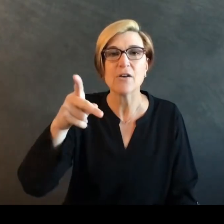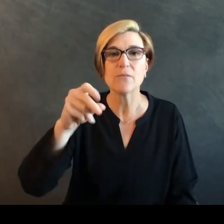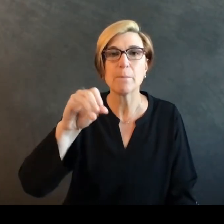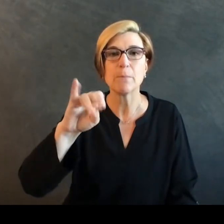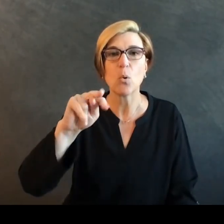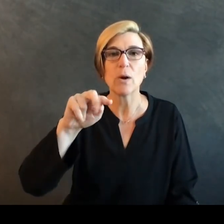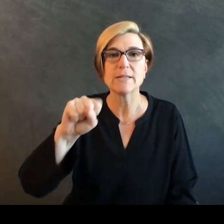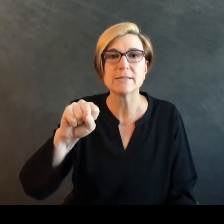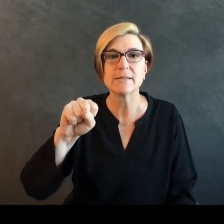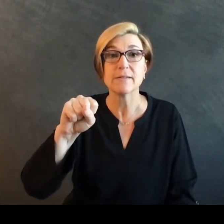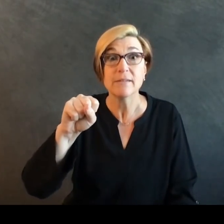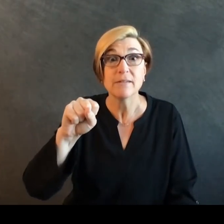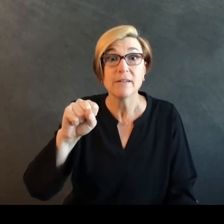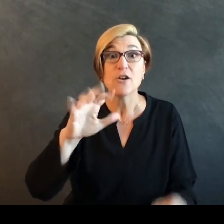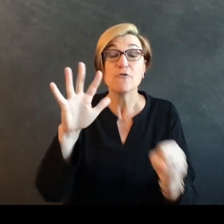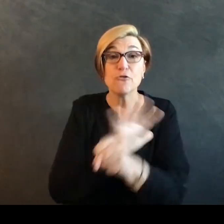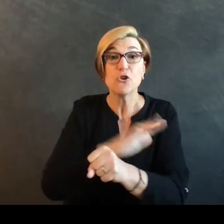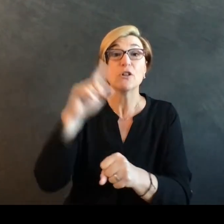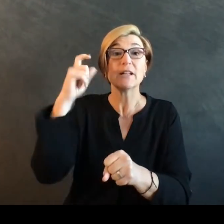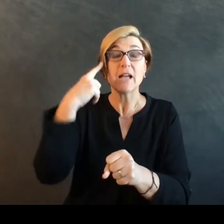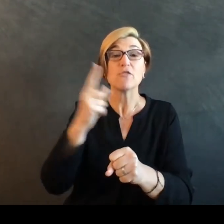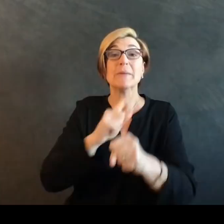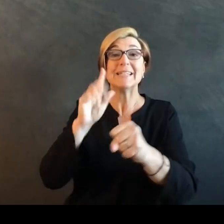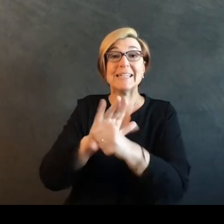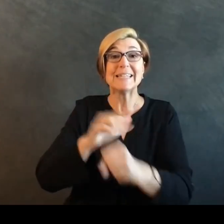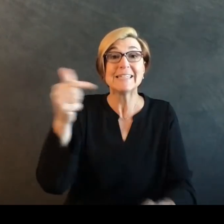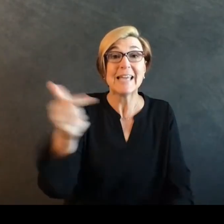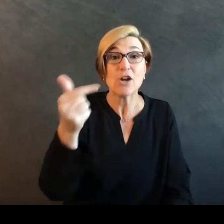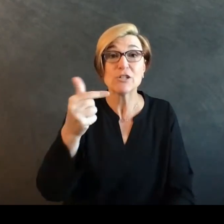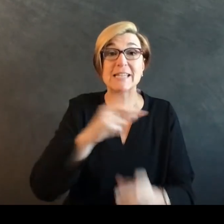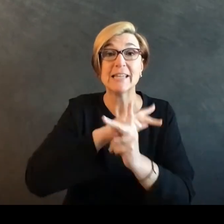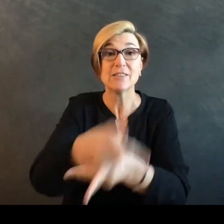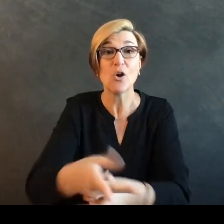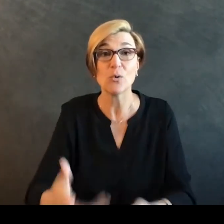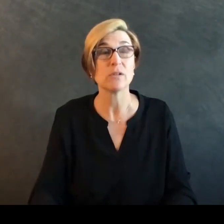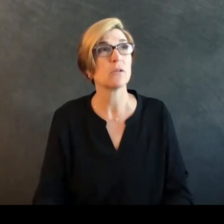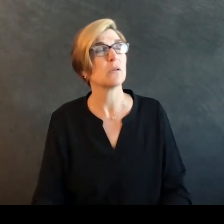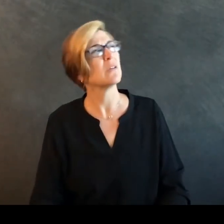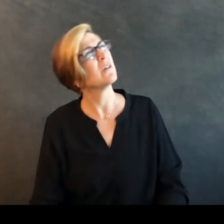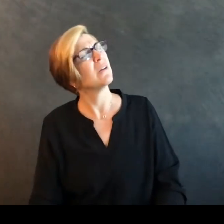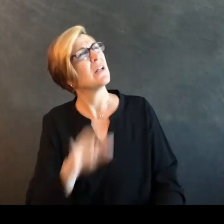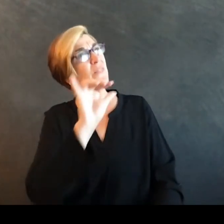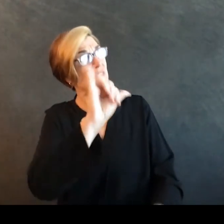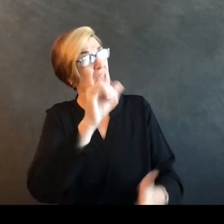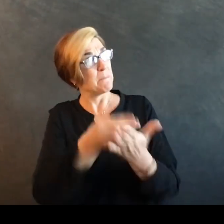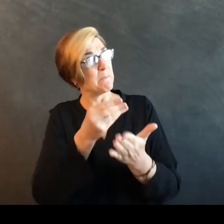government guaranteed loan checks right into direct deposit IRS now say to take